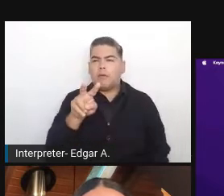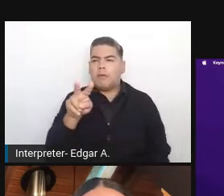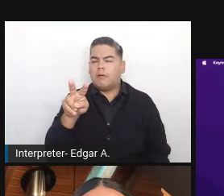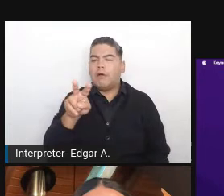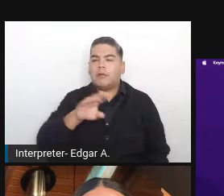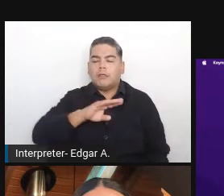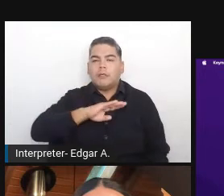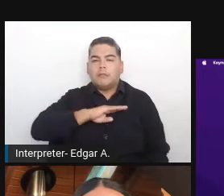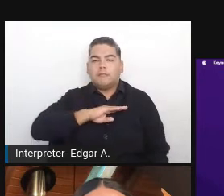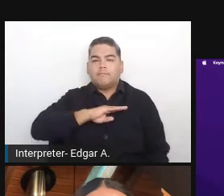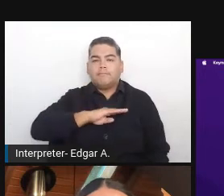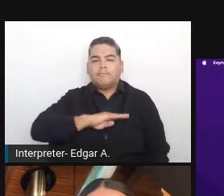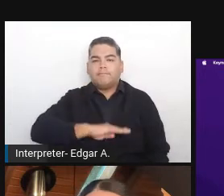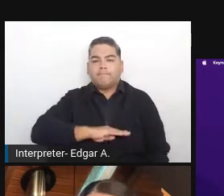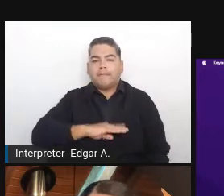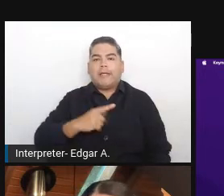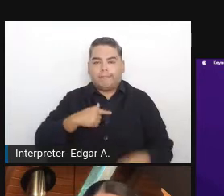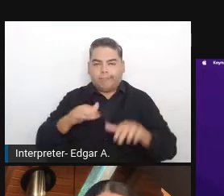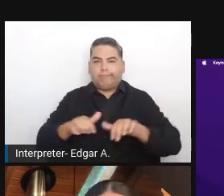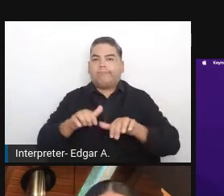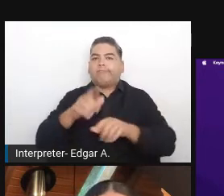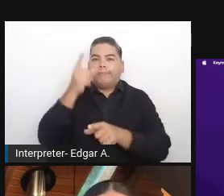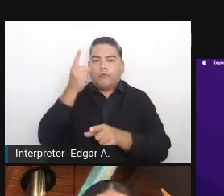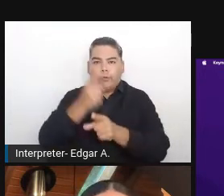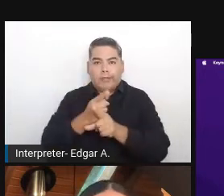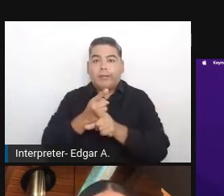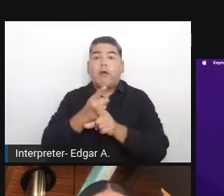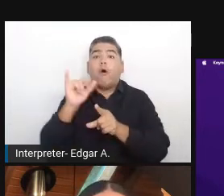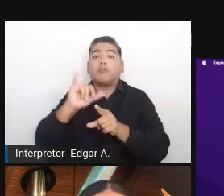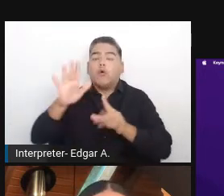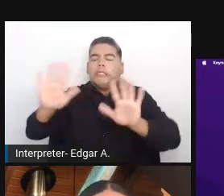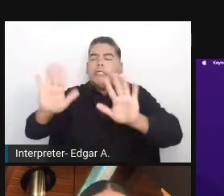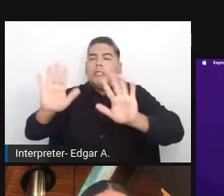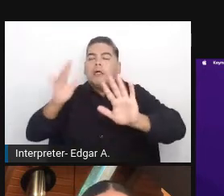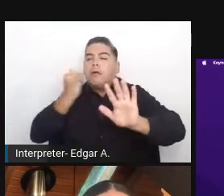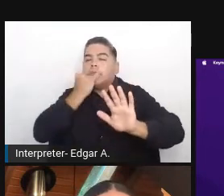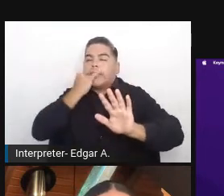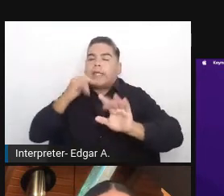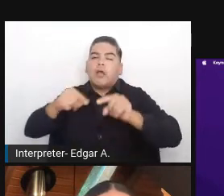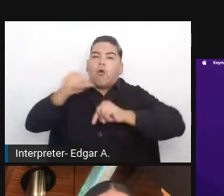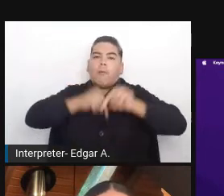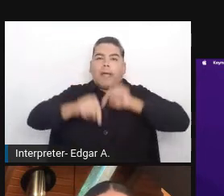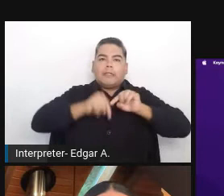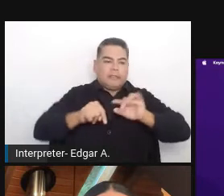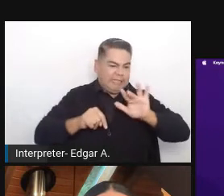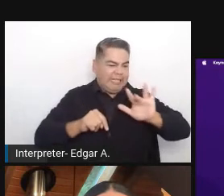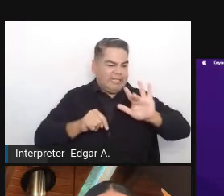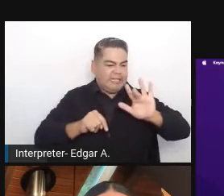and they also can go back and check what has been filled out, so be predictable.